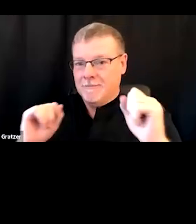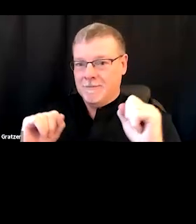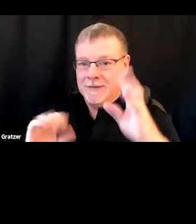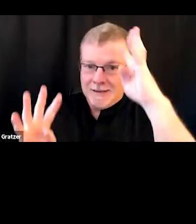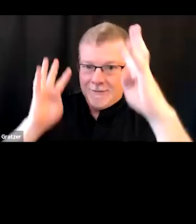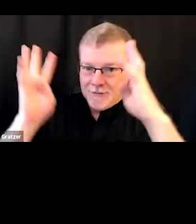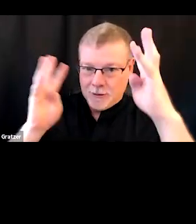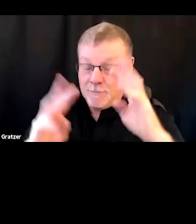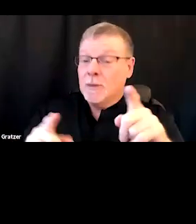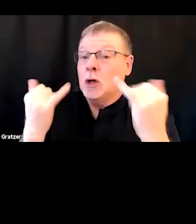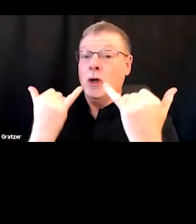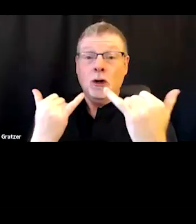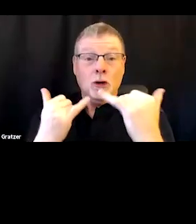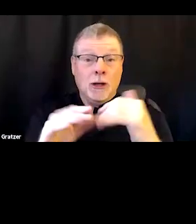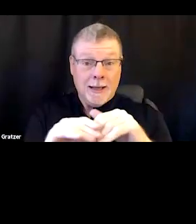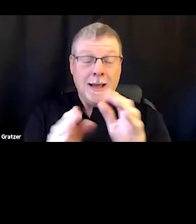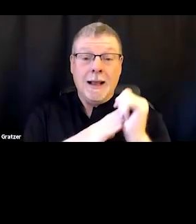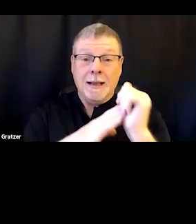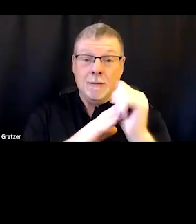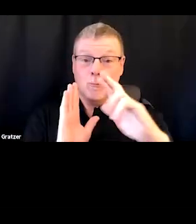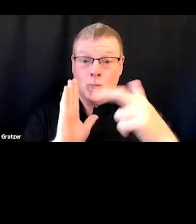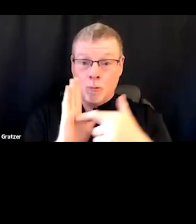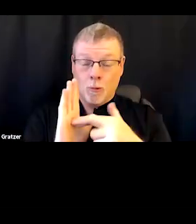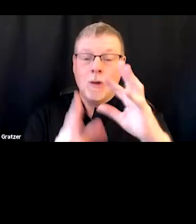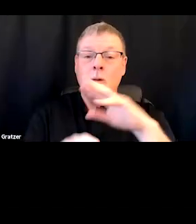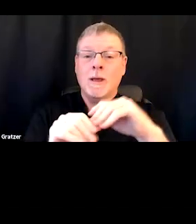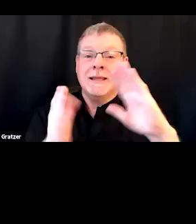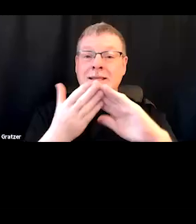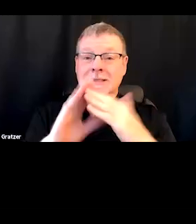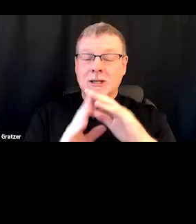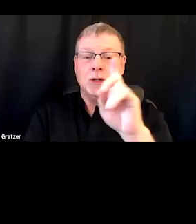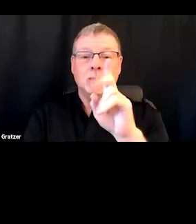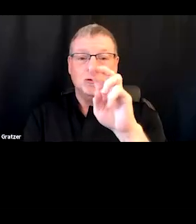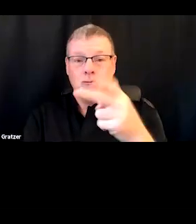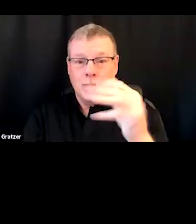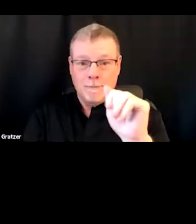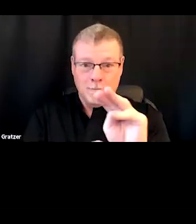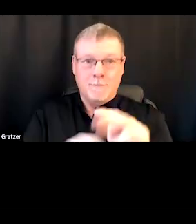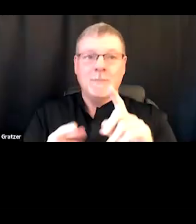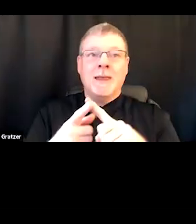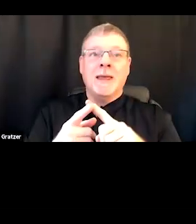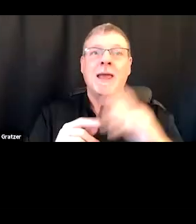She currently serves in leadership roles within the city of Durham's Community Safety Department,